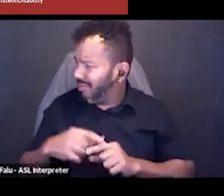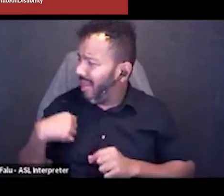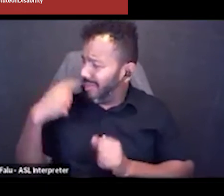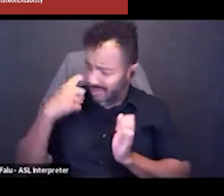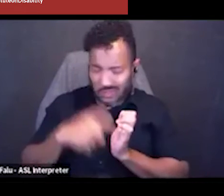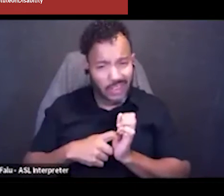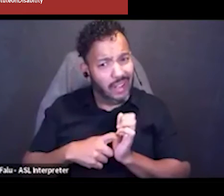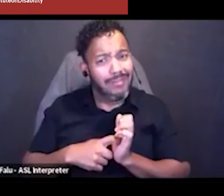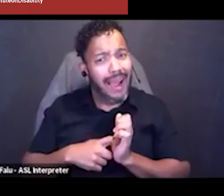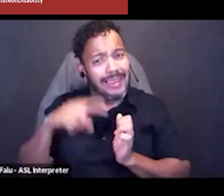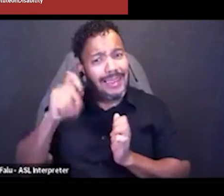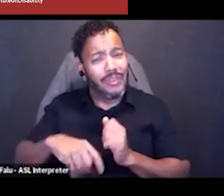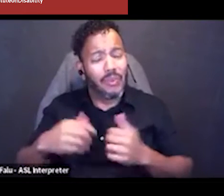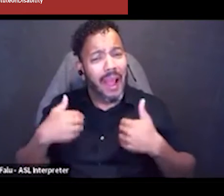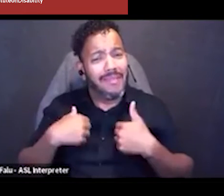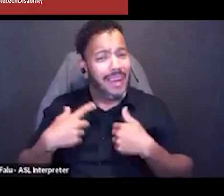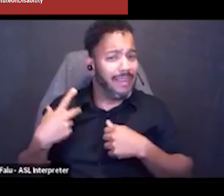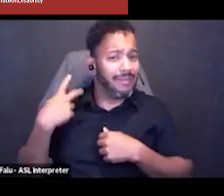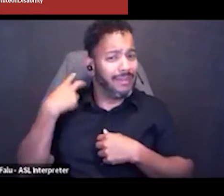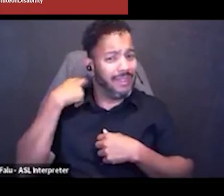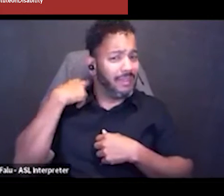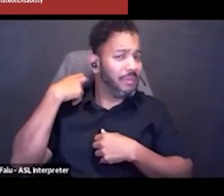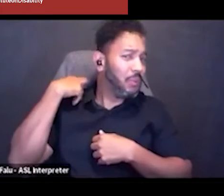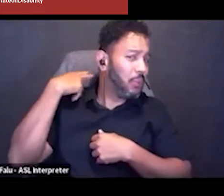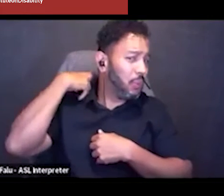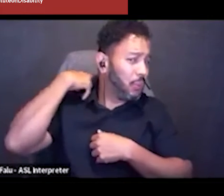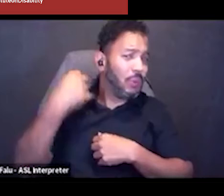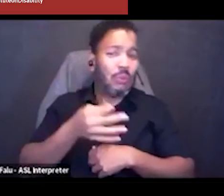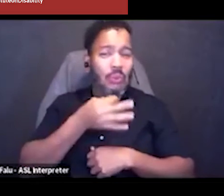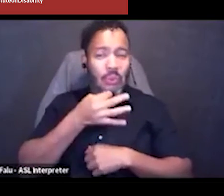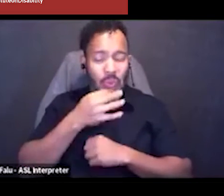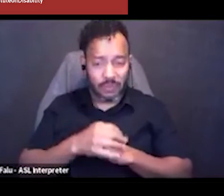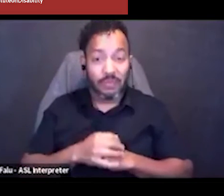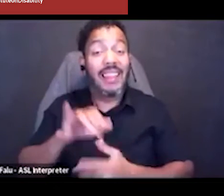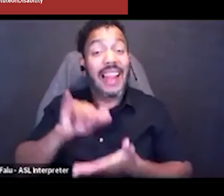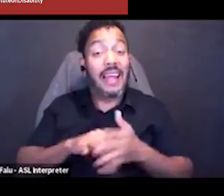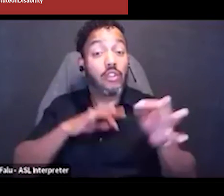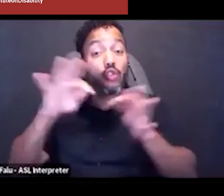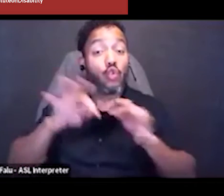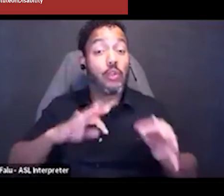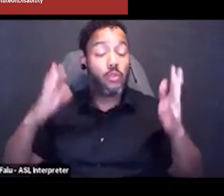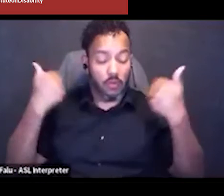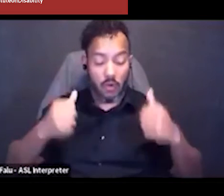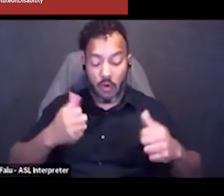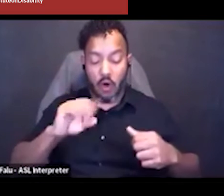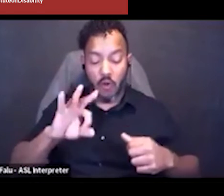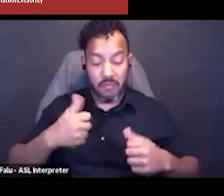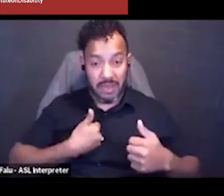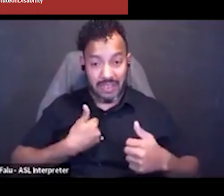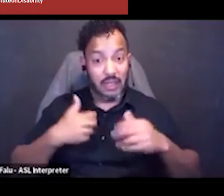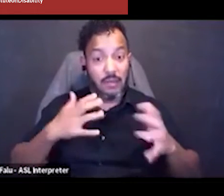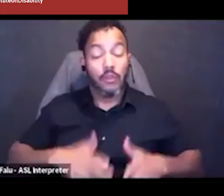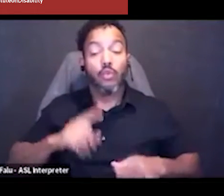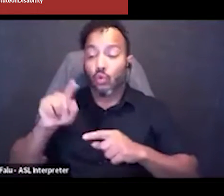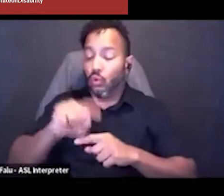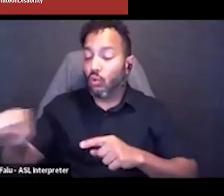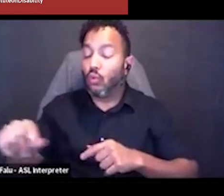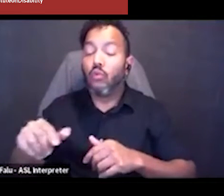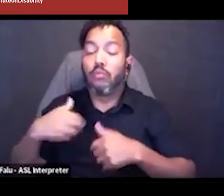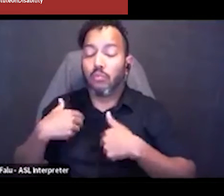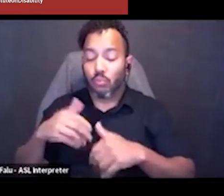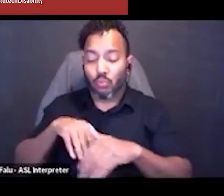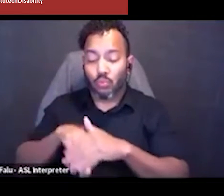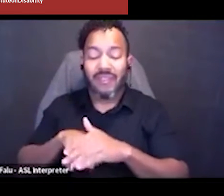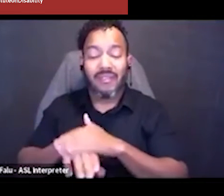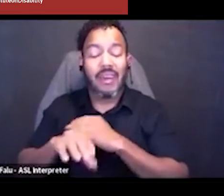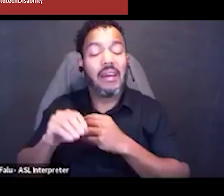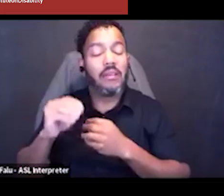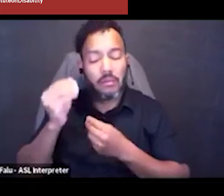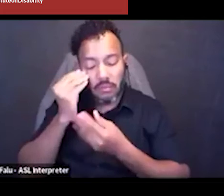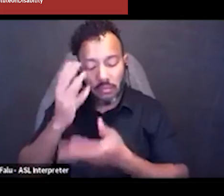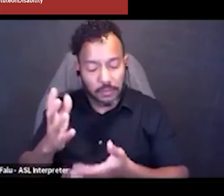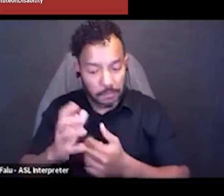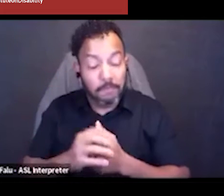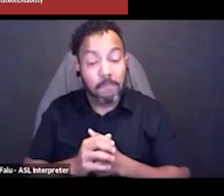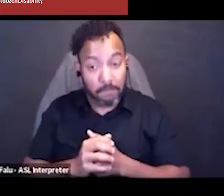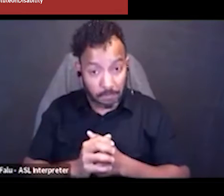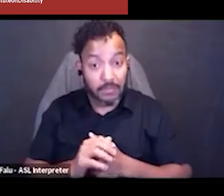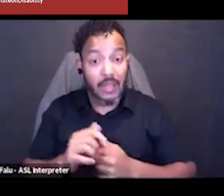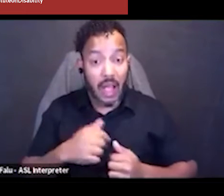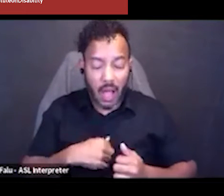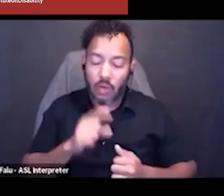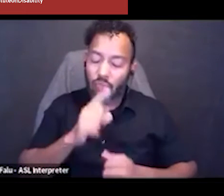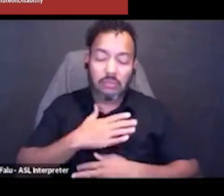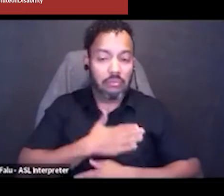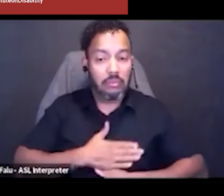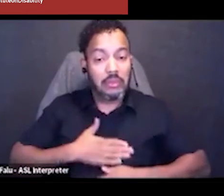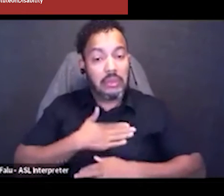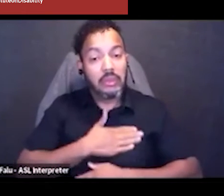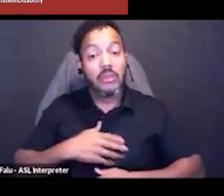I make those descriptions to provide access and I'm really pleased to see how many people